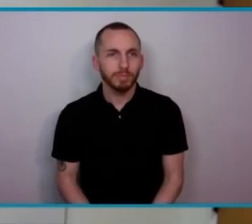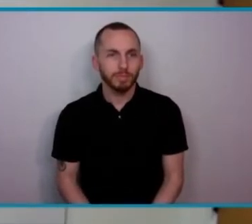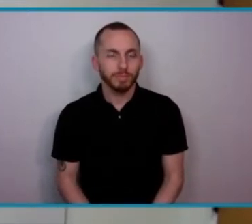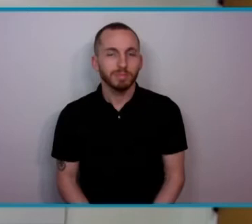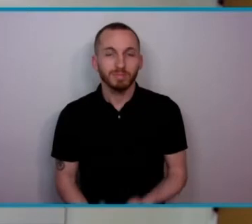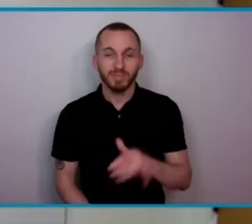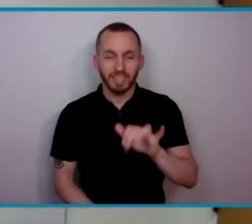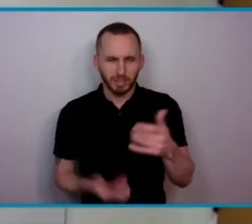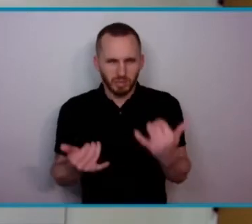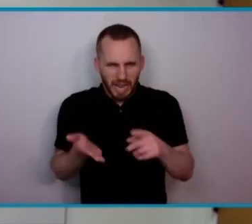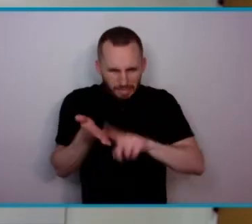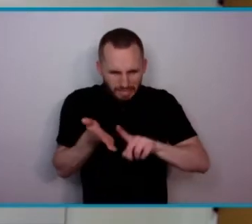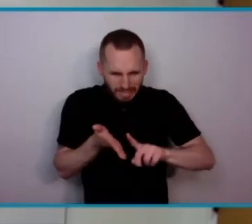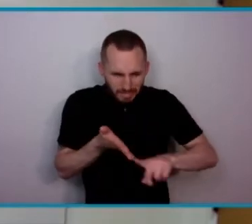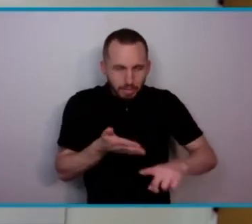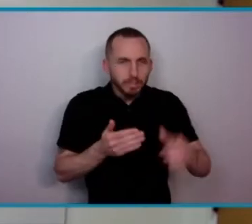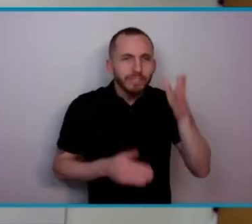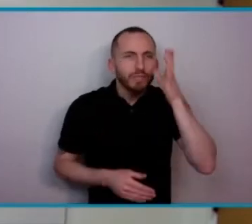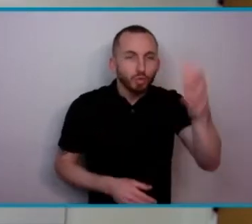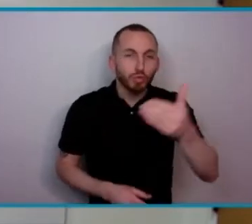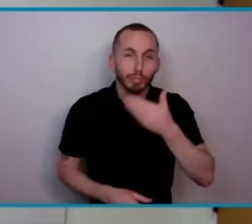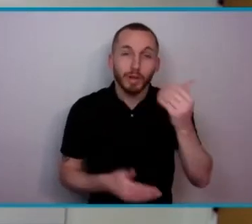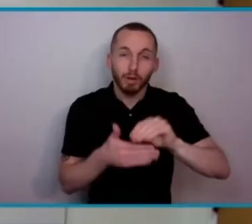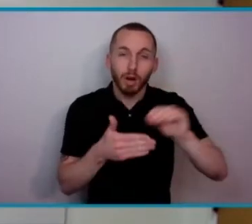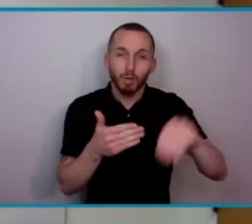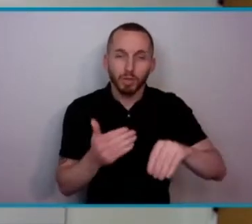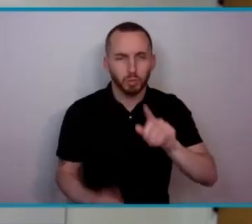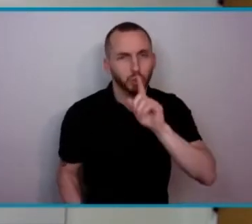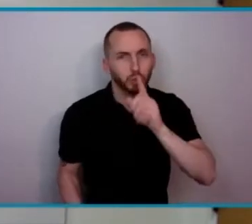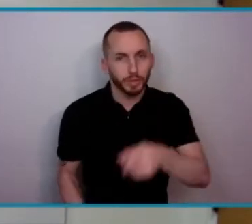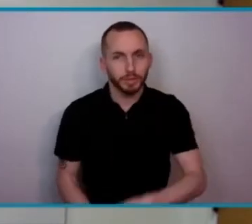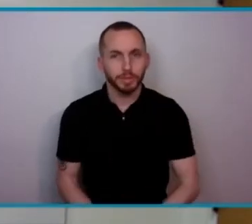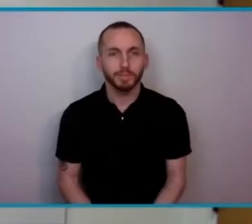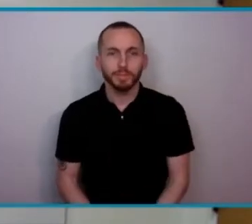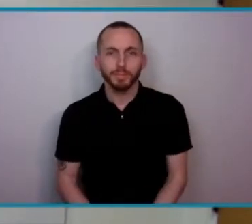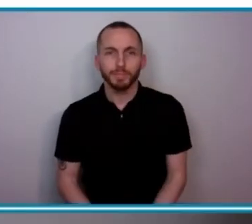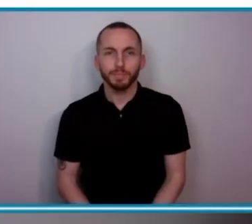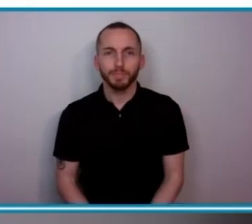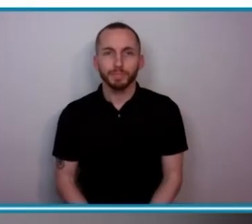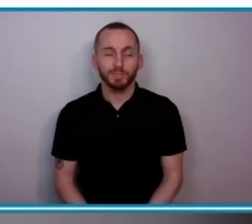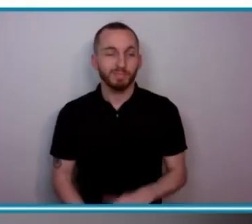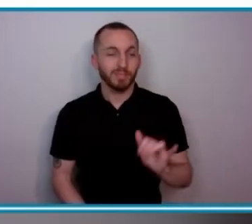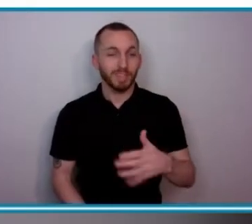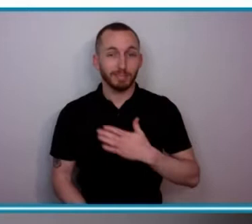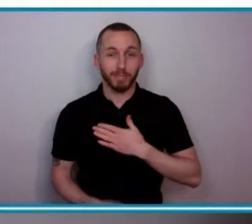And I think really that's what I have to say, so, thank you.